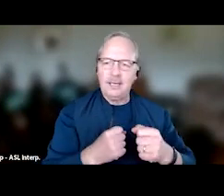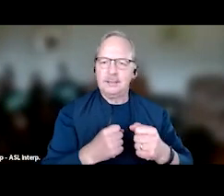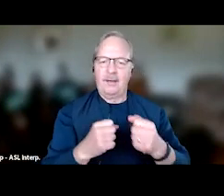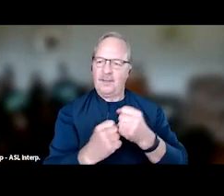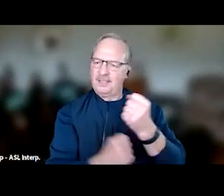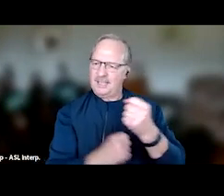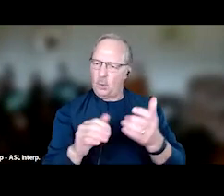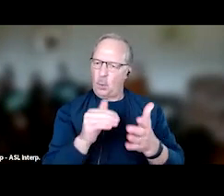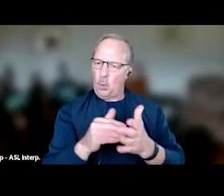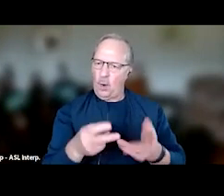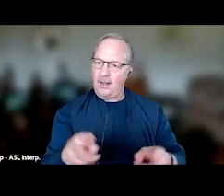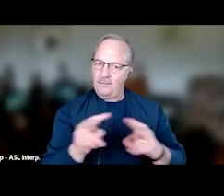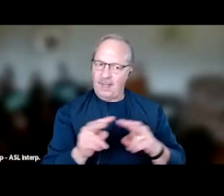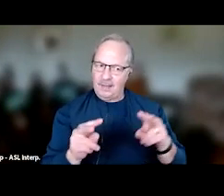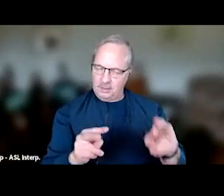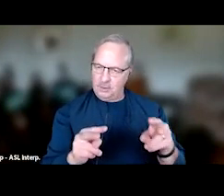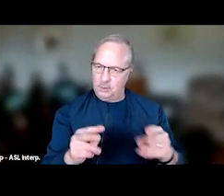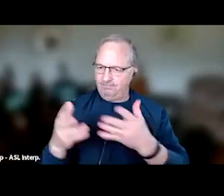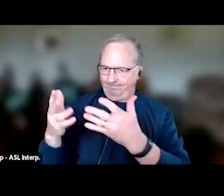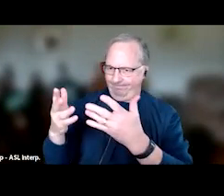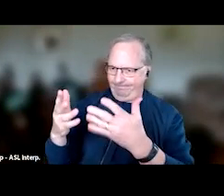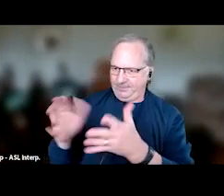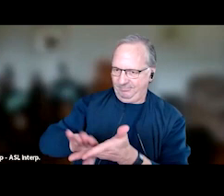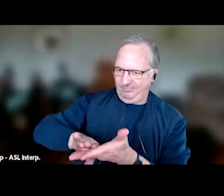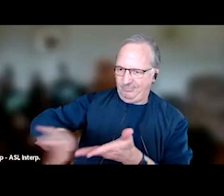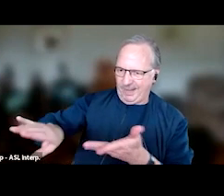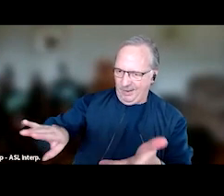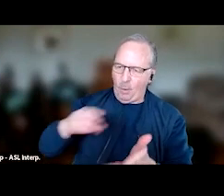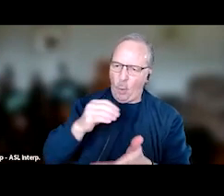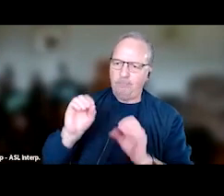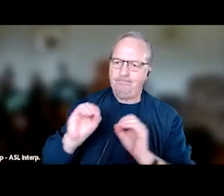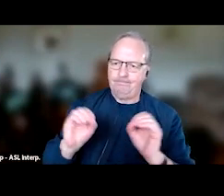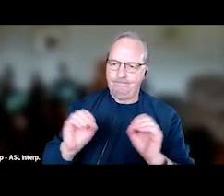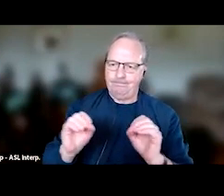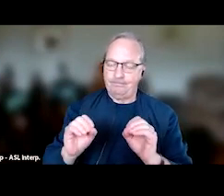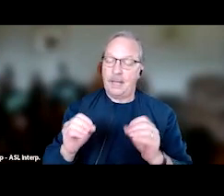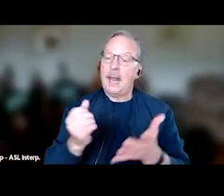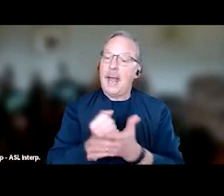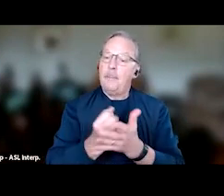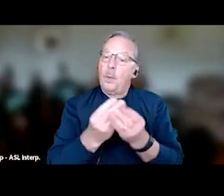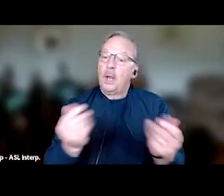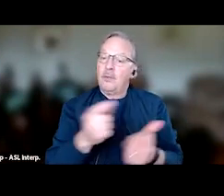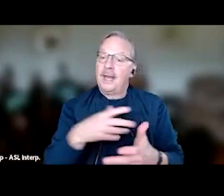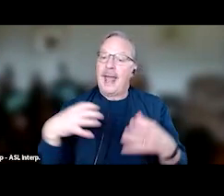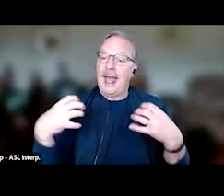to be able to end homelessness and promote recovery, health, and wellness. So what are some of these values?